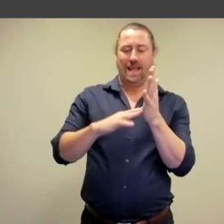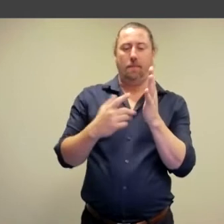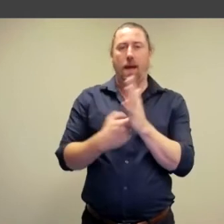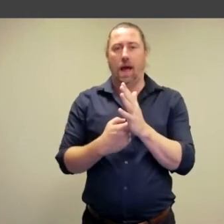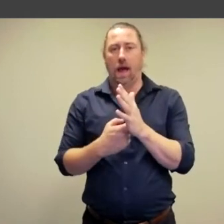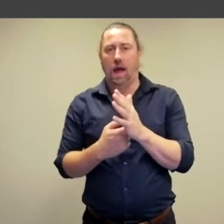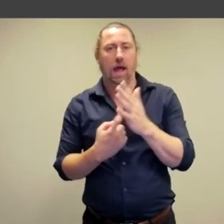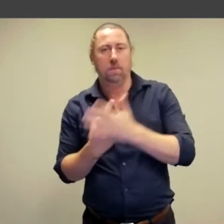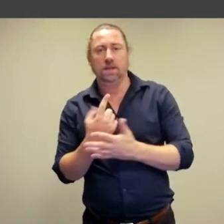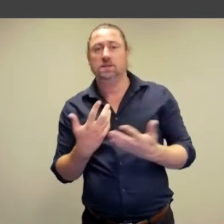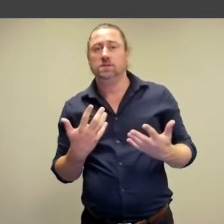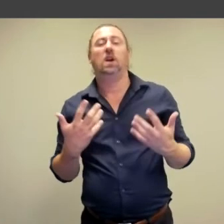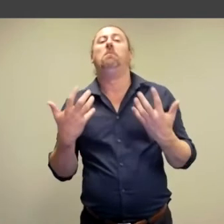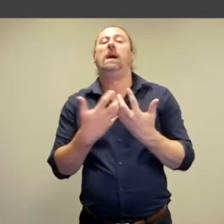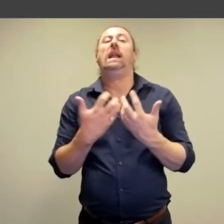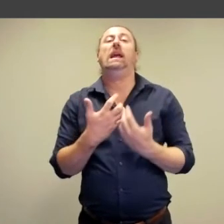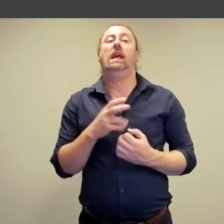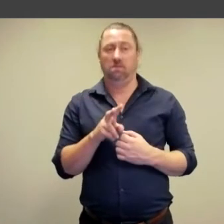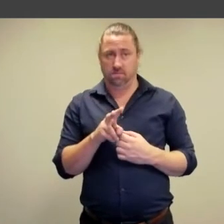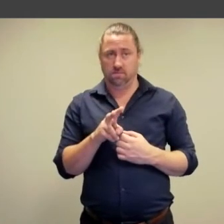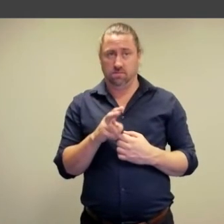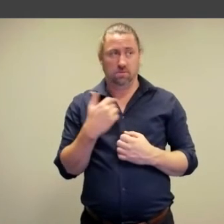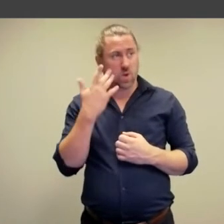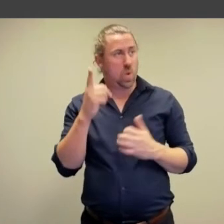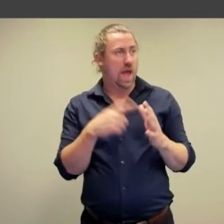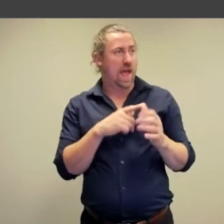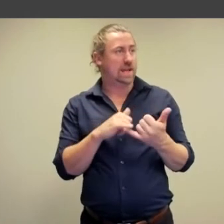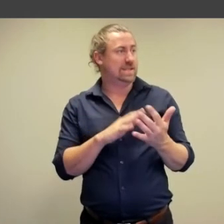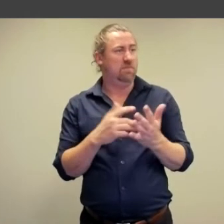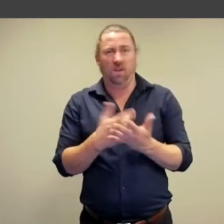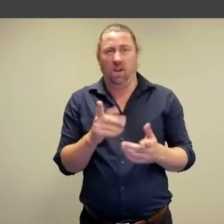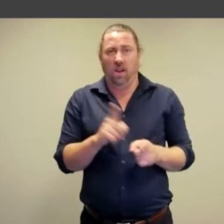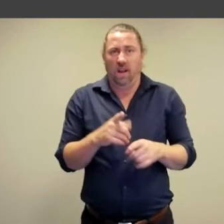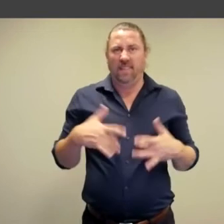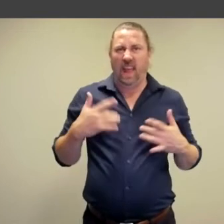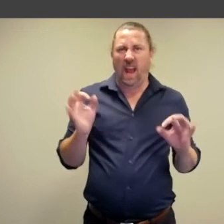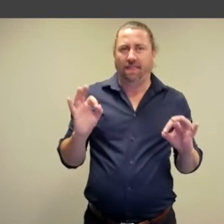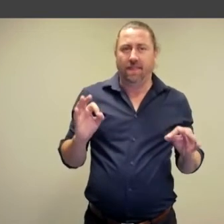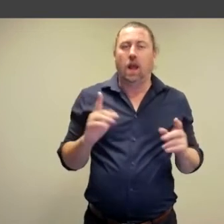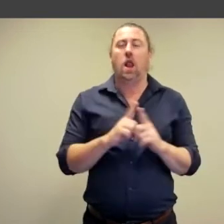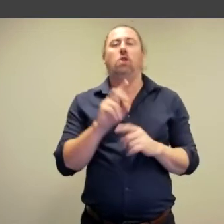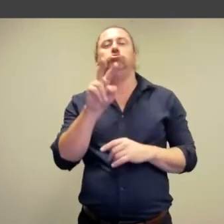and for people who don't experience